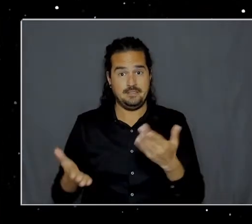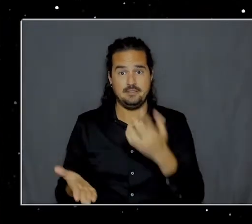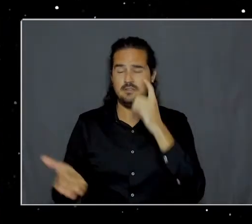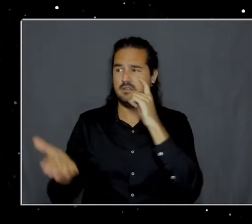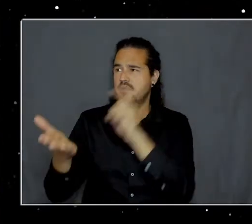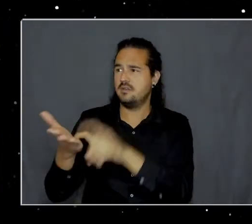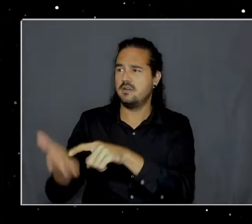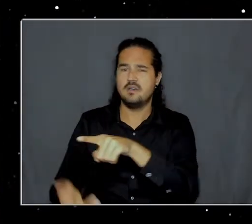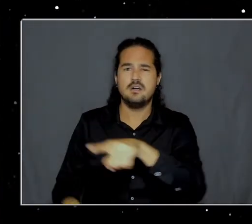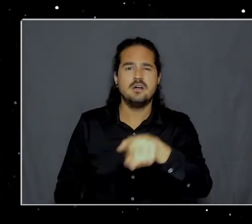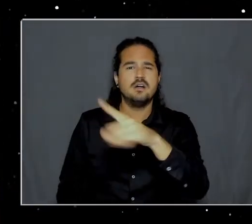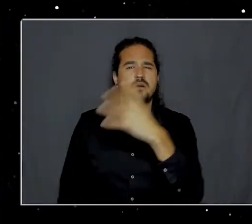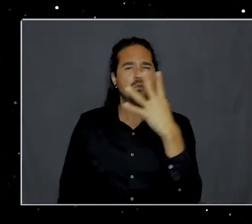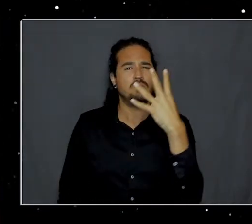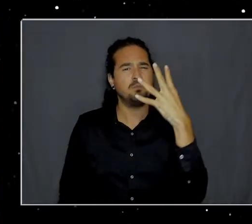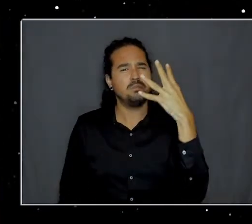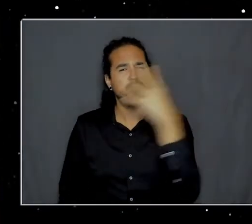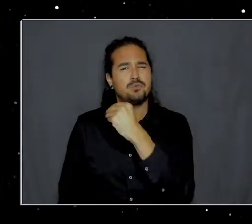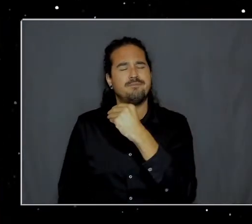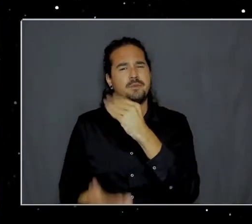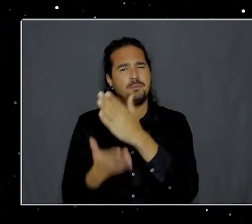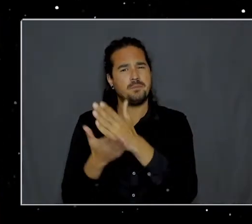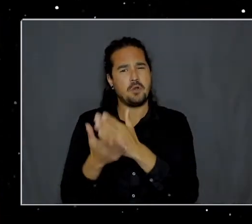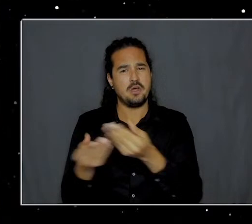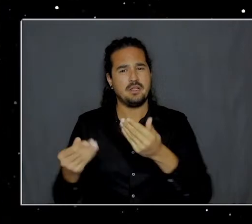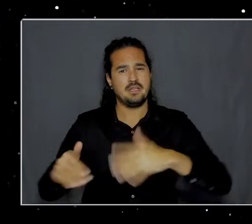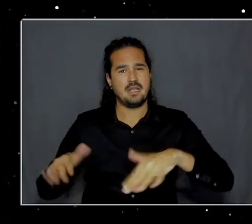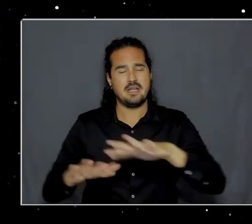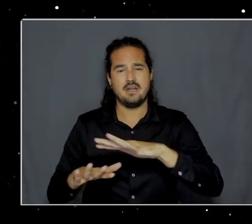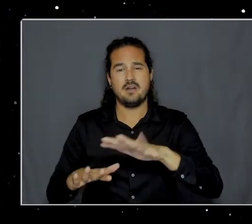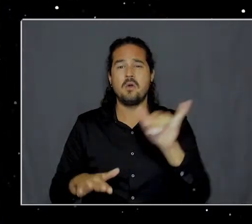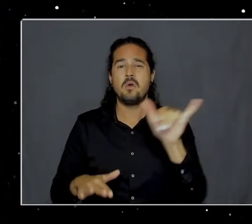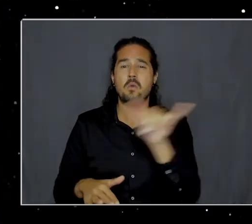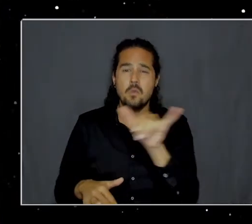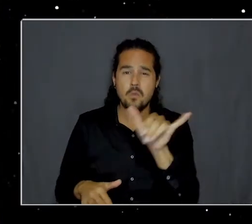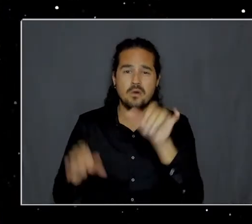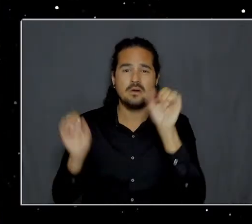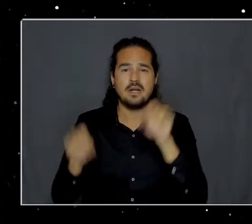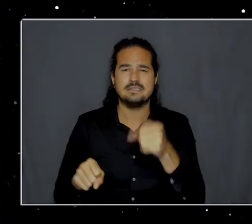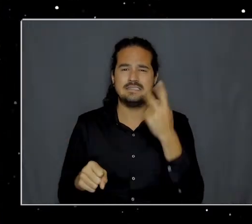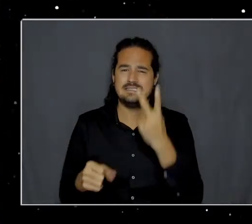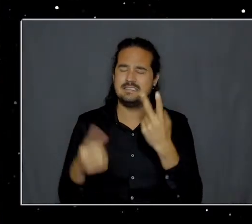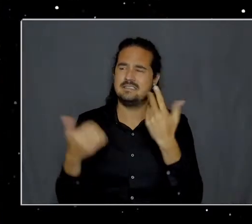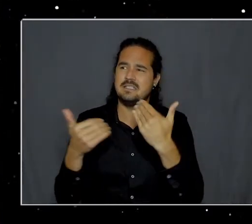BEAUTIFUL FEATURE OF OUR NATURAL LANDSCAPE BUT WILL INSTEAD SEE